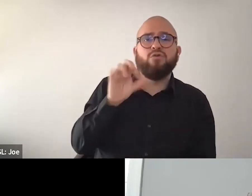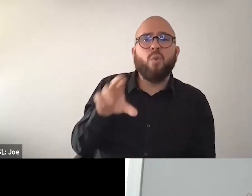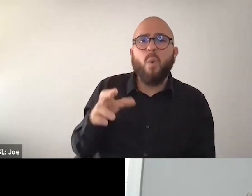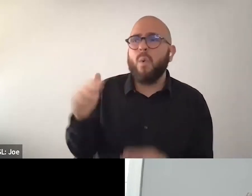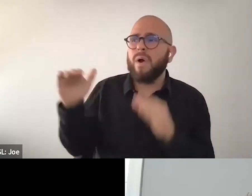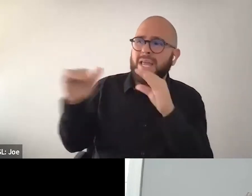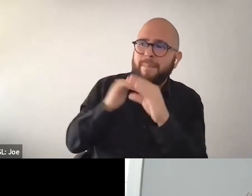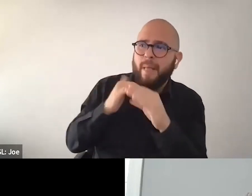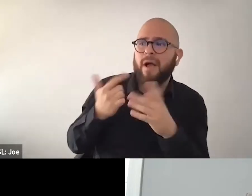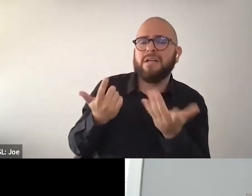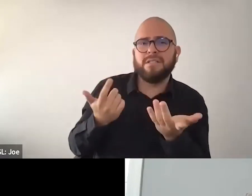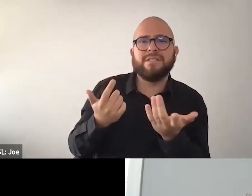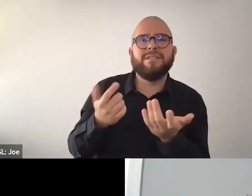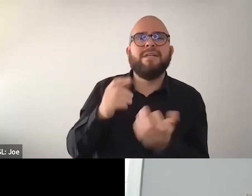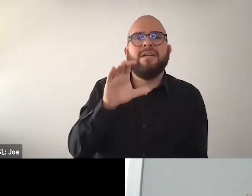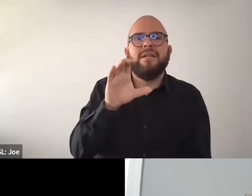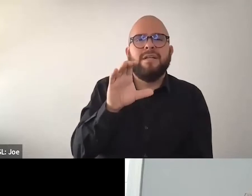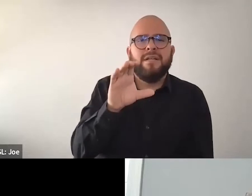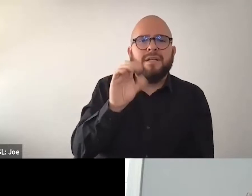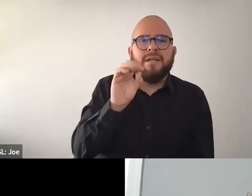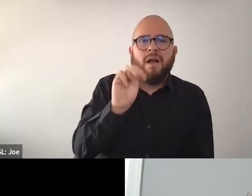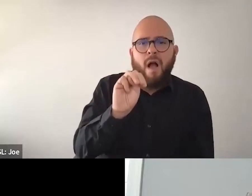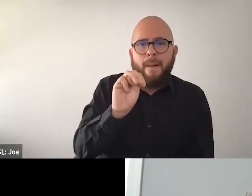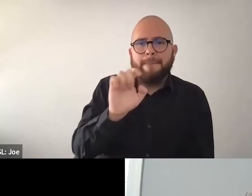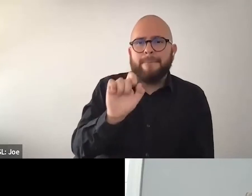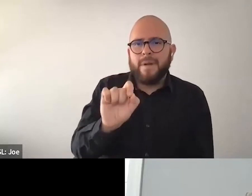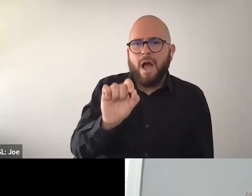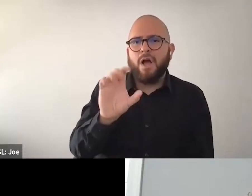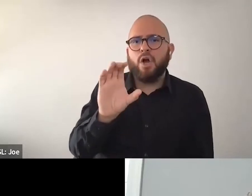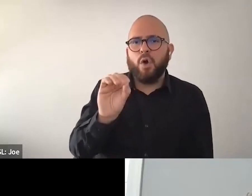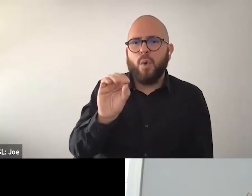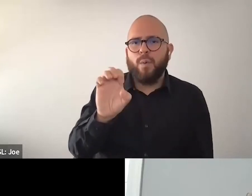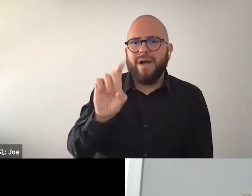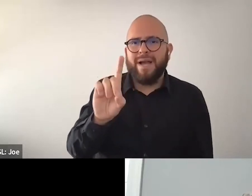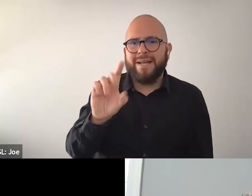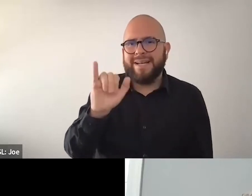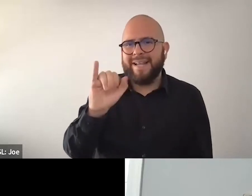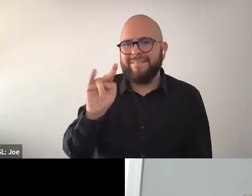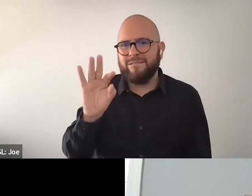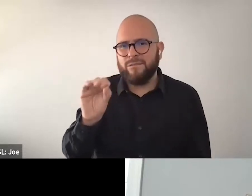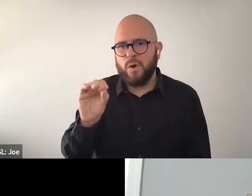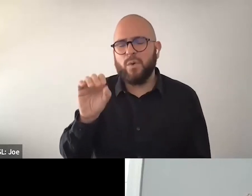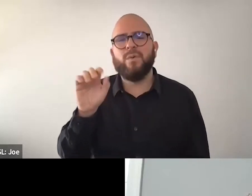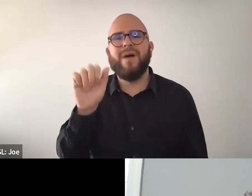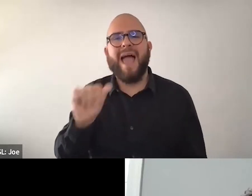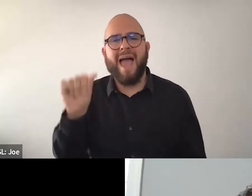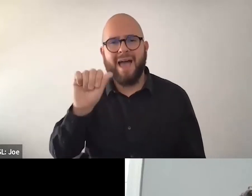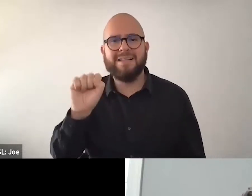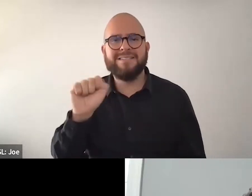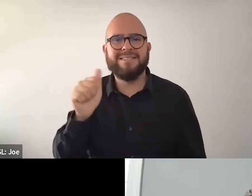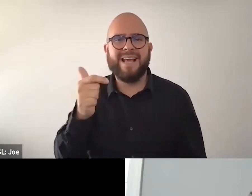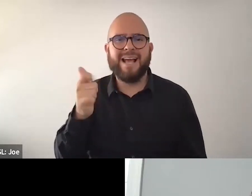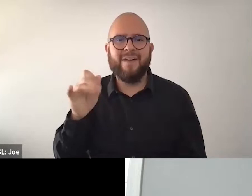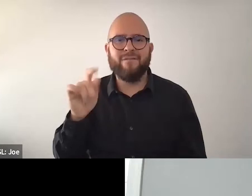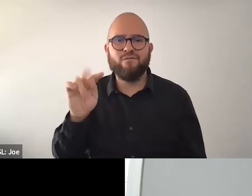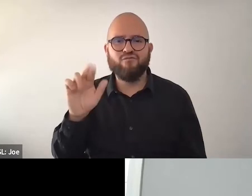Which is comm.coedinfo@sagaftra.org. Call us with your check in hand.